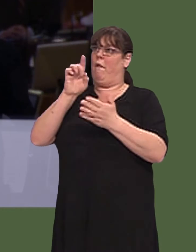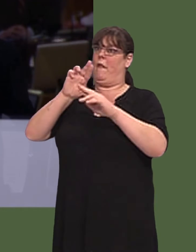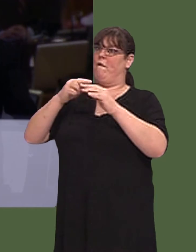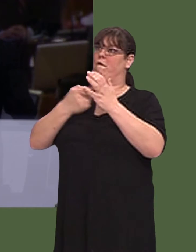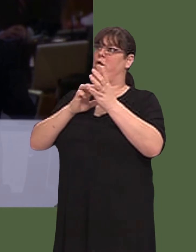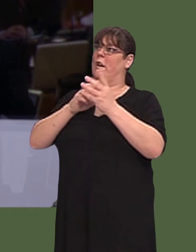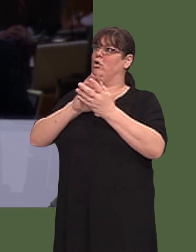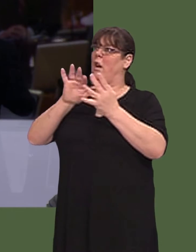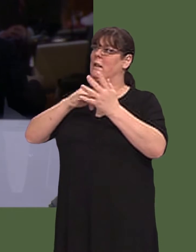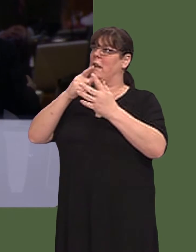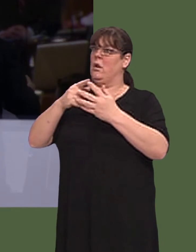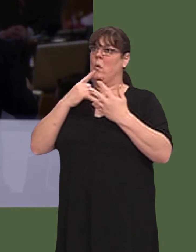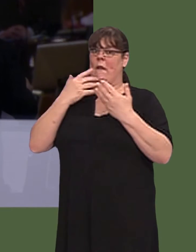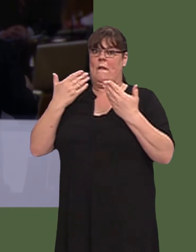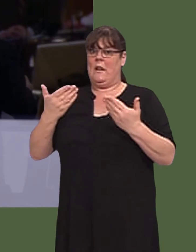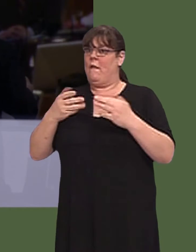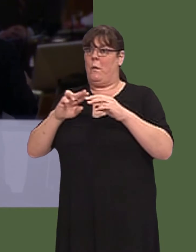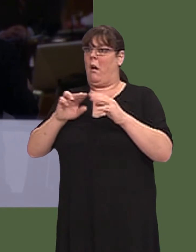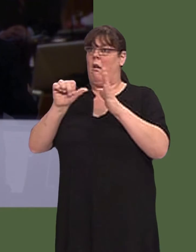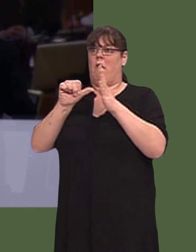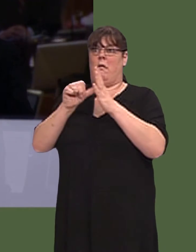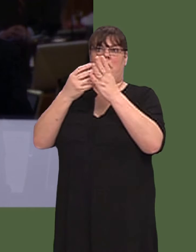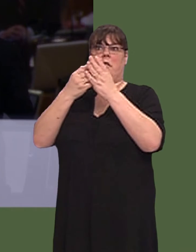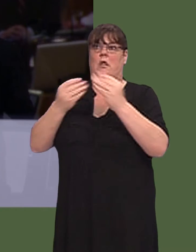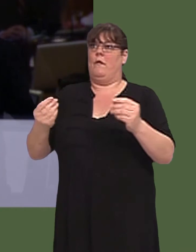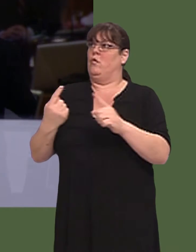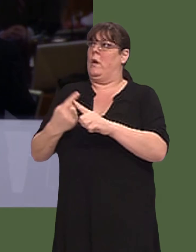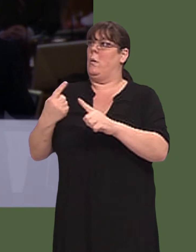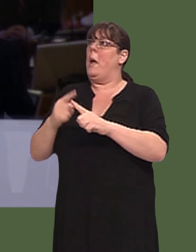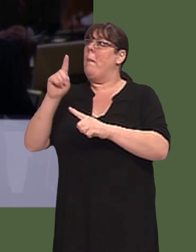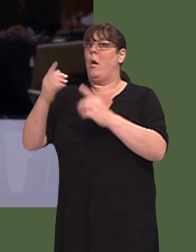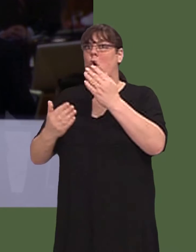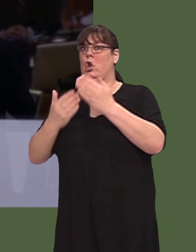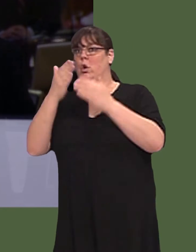if they canít be fully solved when the new franchise starts, a new focus can be put on